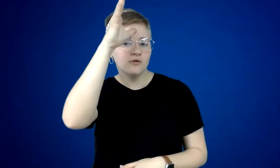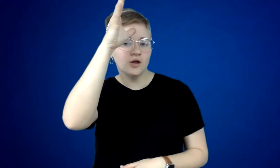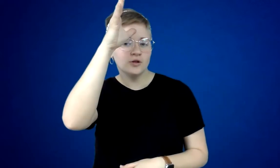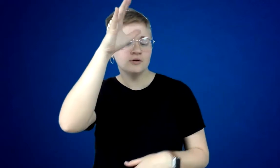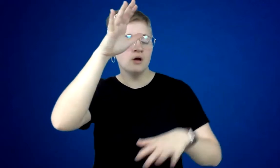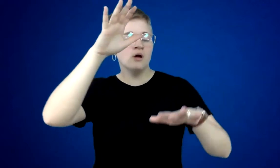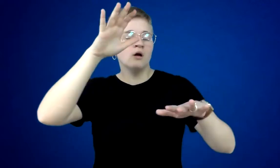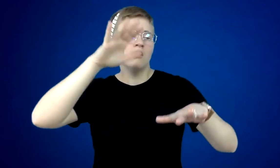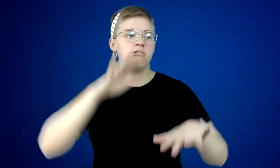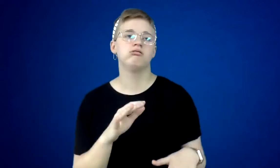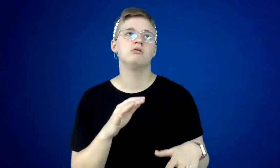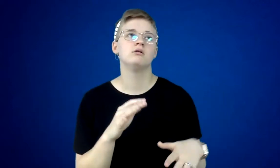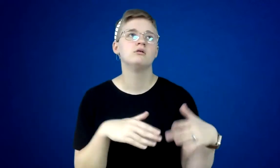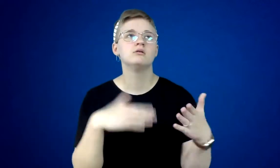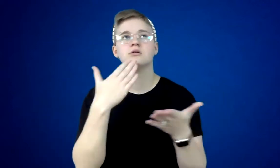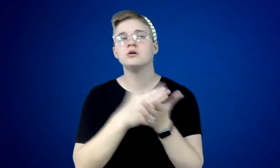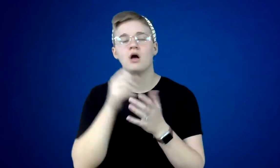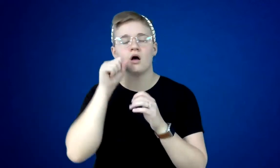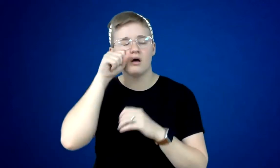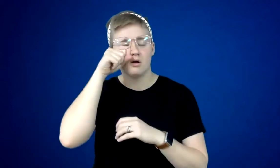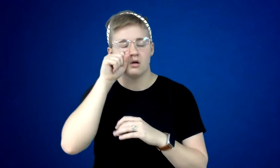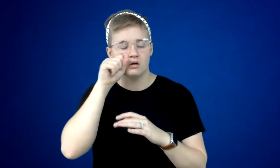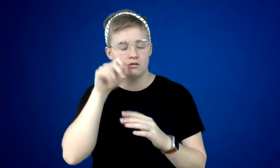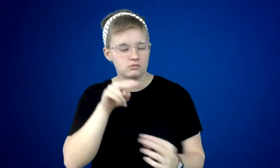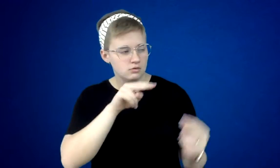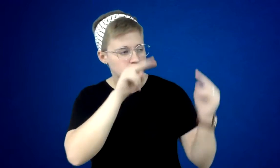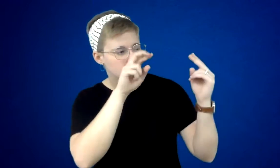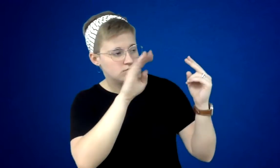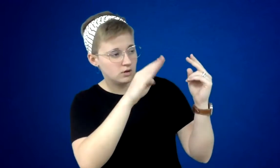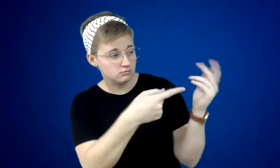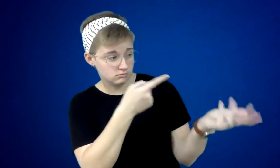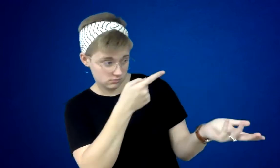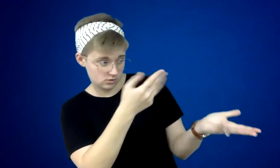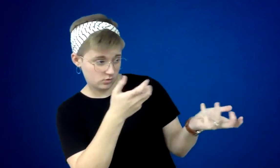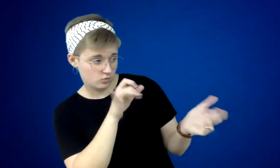He stopped rubbing his eyes and looked up at Rob. “You want to stay home?” he asked.